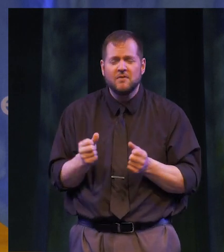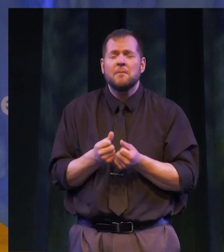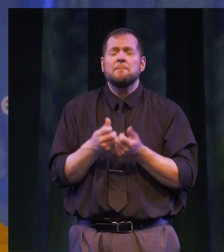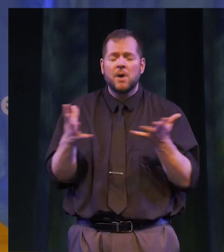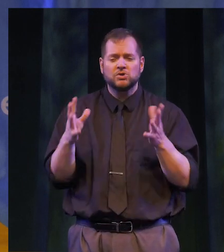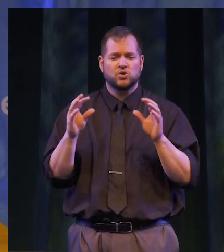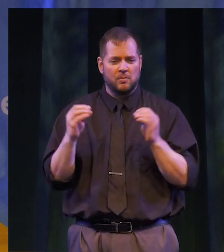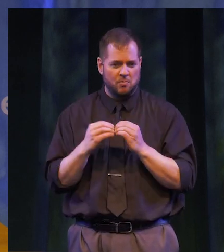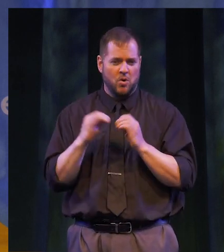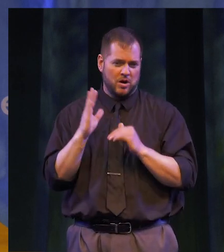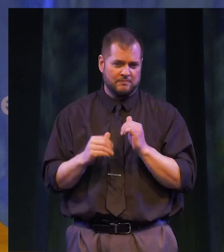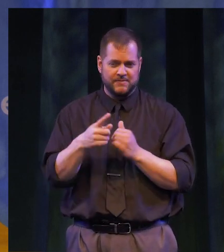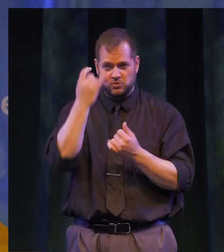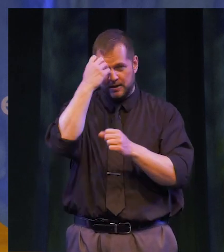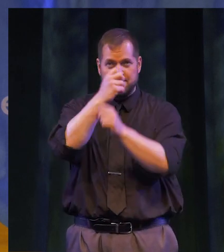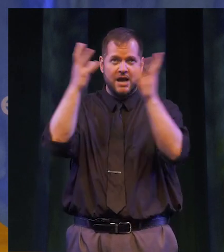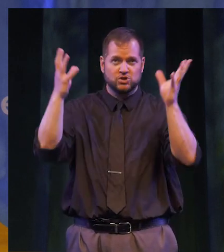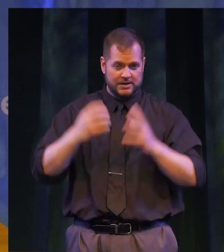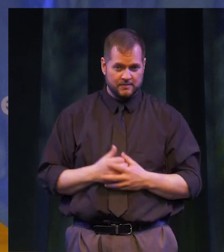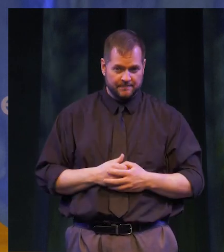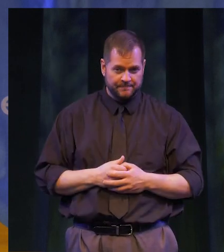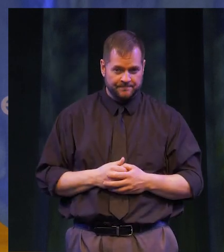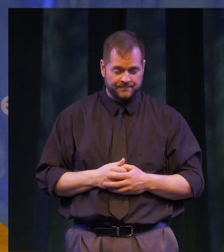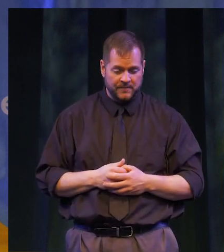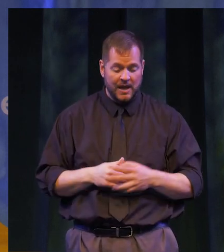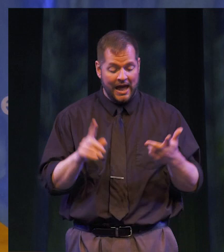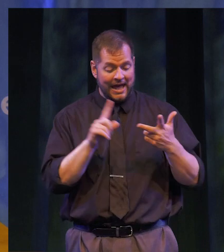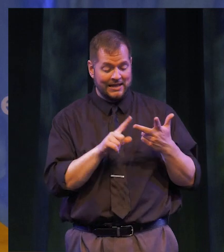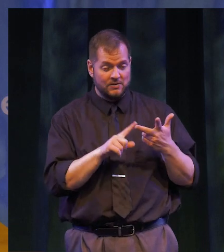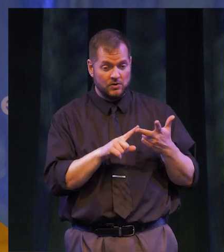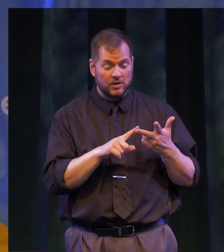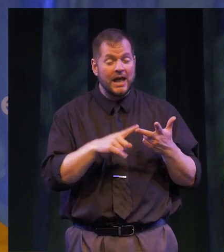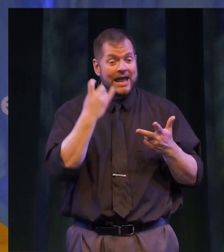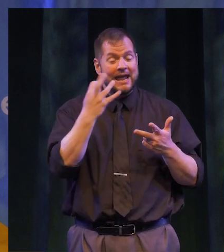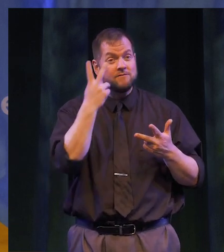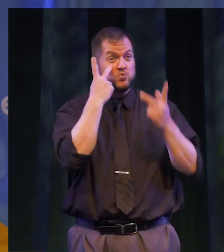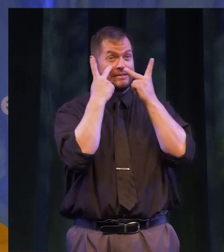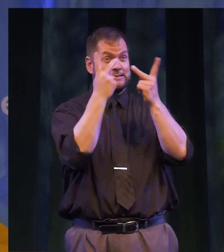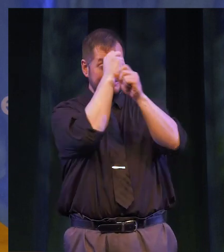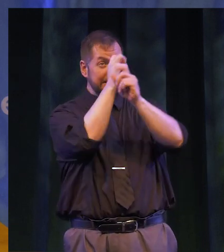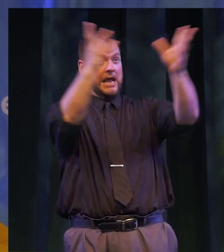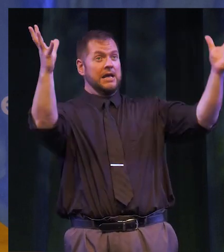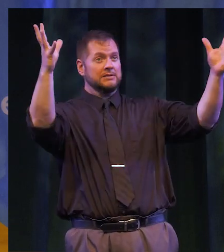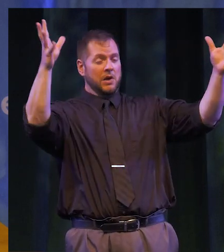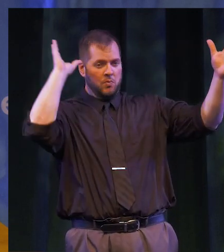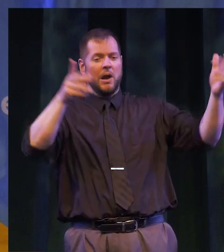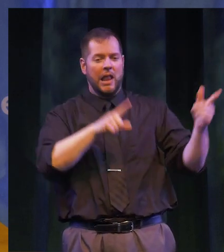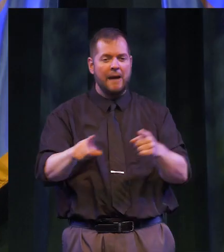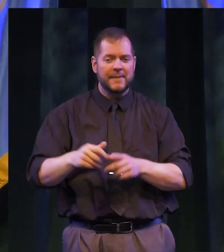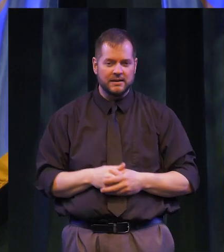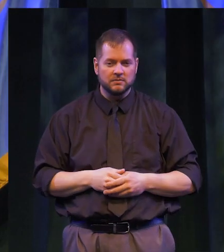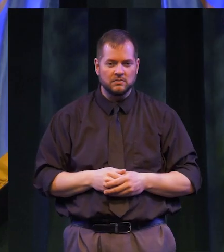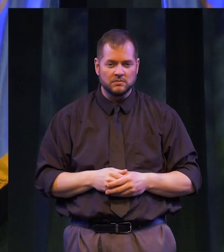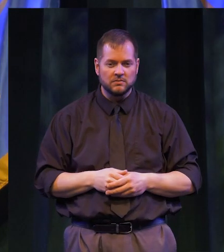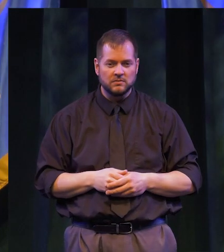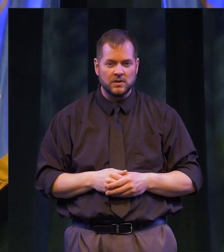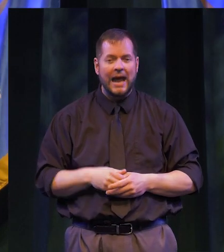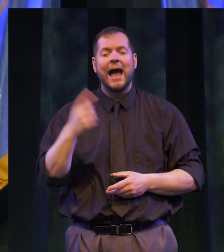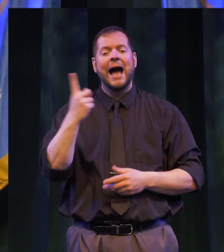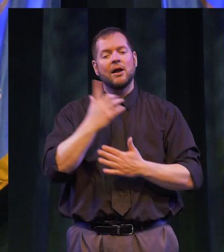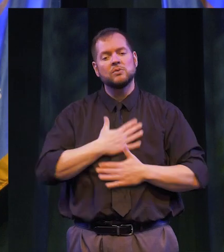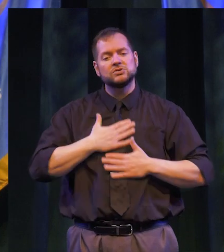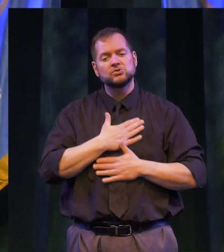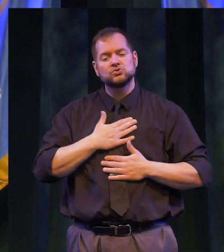than you imagine. Third: IF YOU ENVISION IT, IT WILL HAPPEN I always enjoyed attending